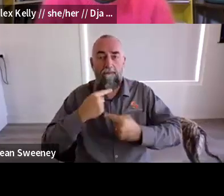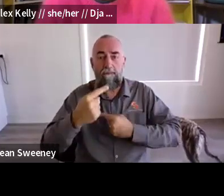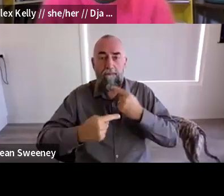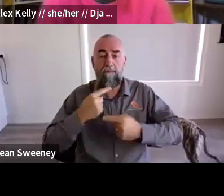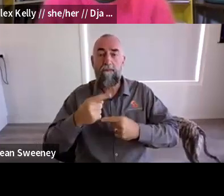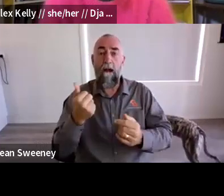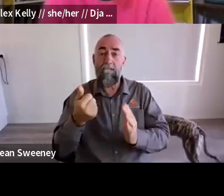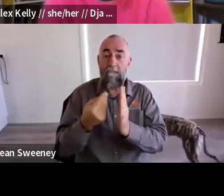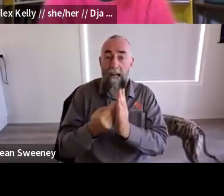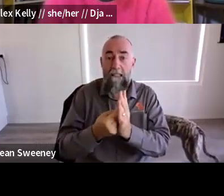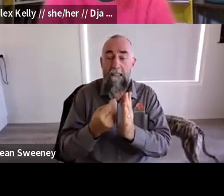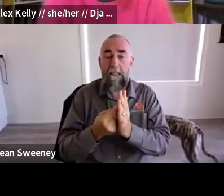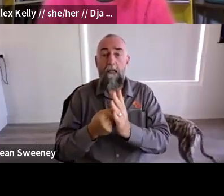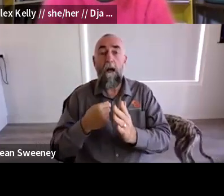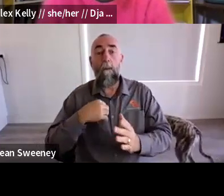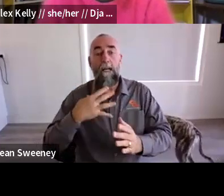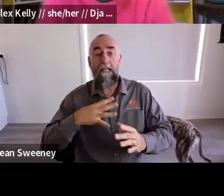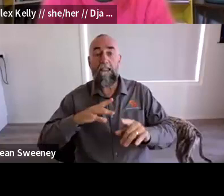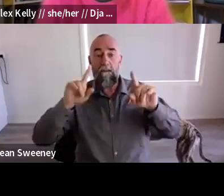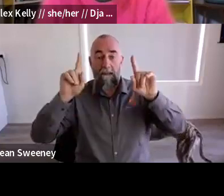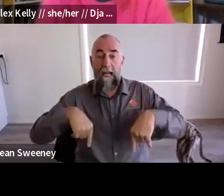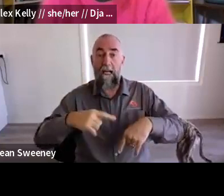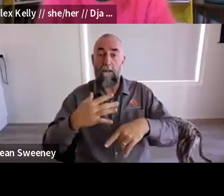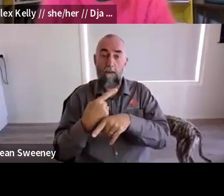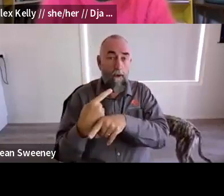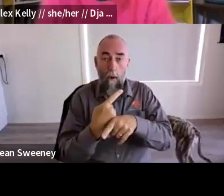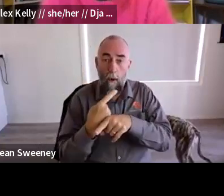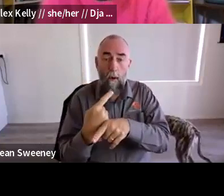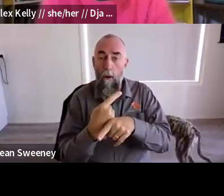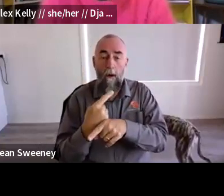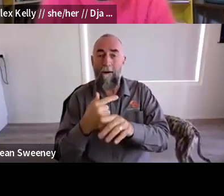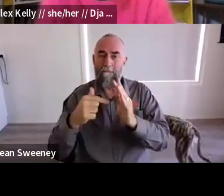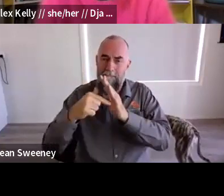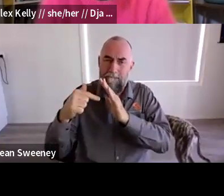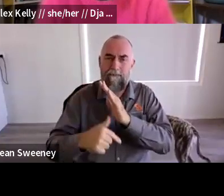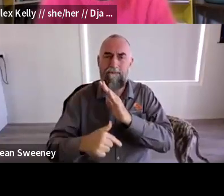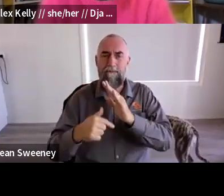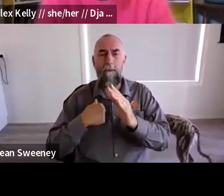new projects. That's pretty clear. They're very certain about it. If